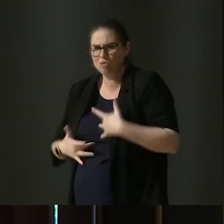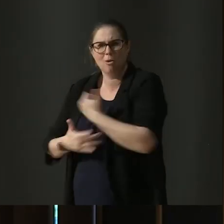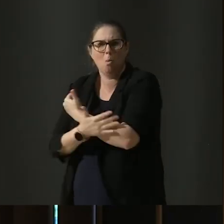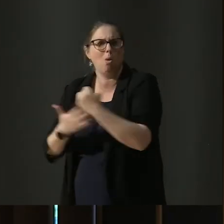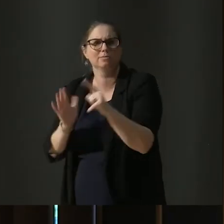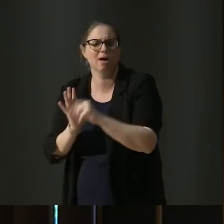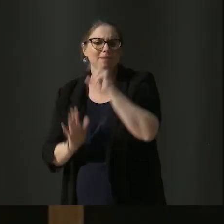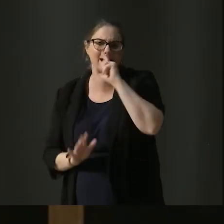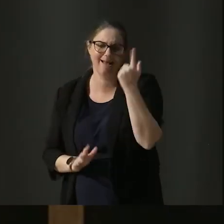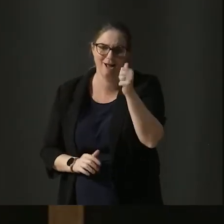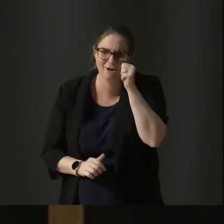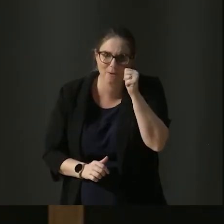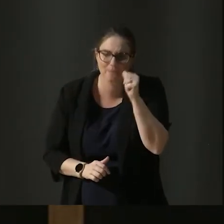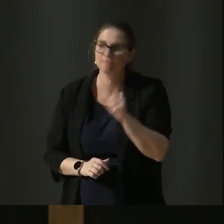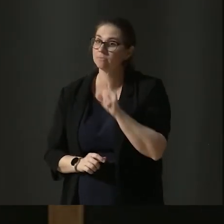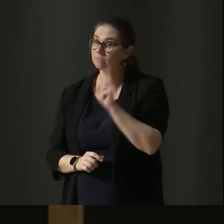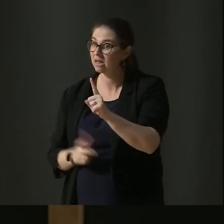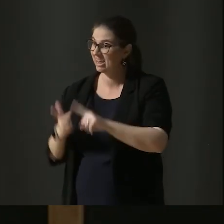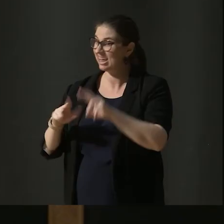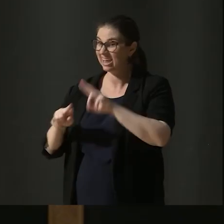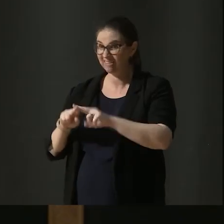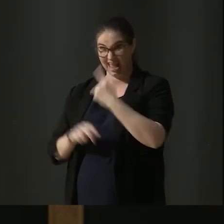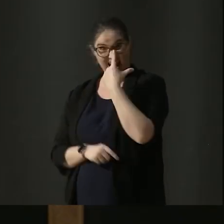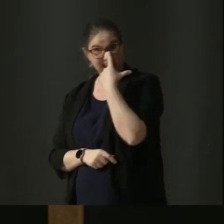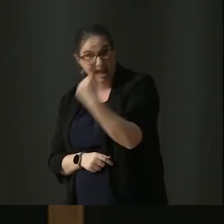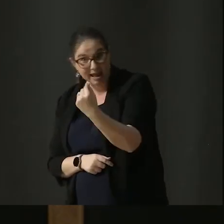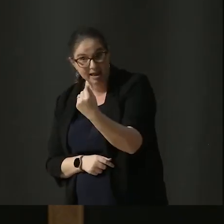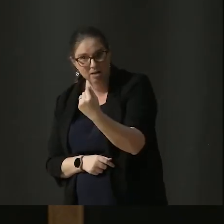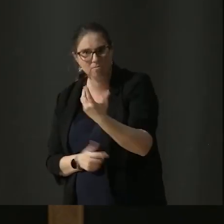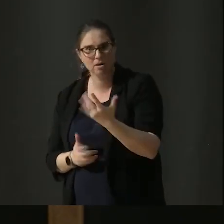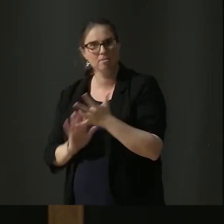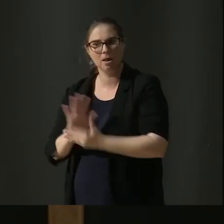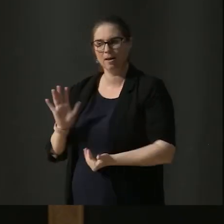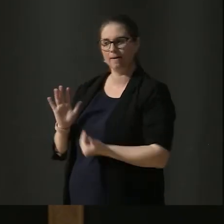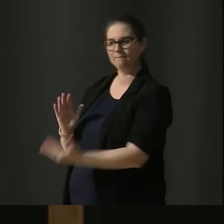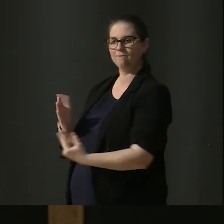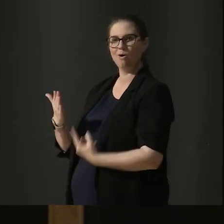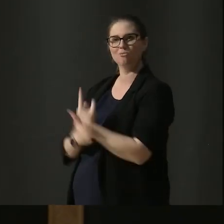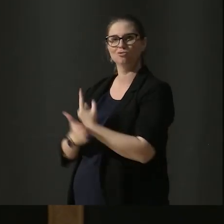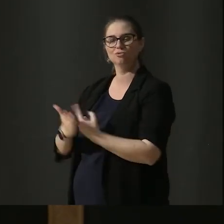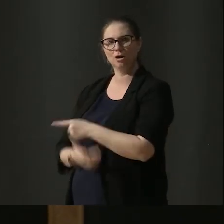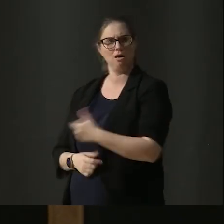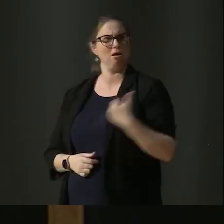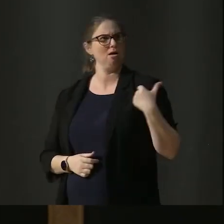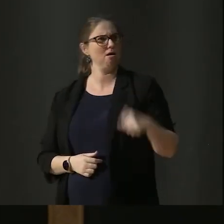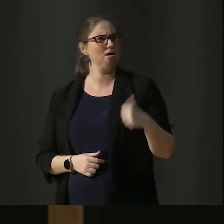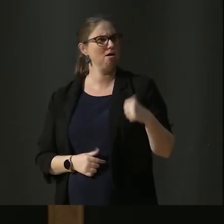But every time we are able to do it, it gives our children the message that their feelings are valid